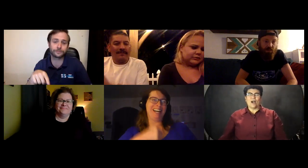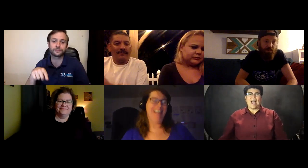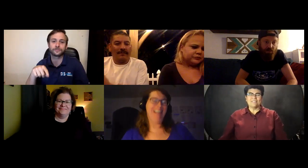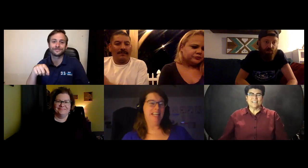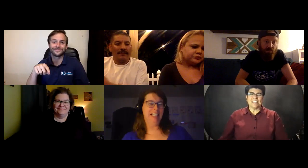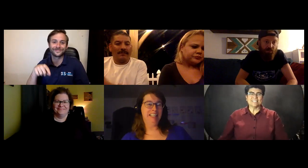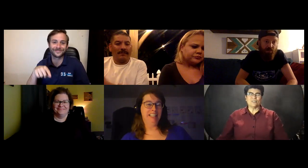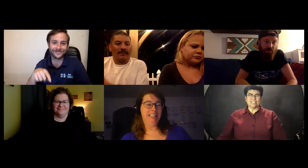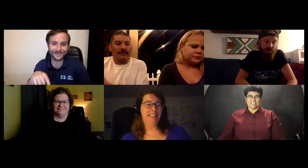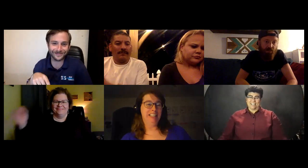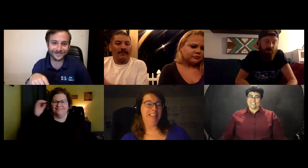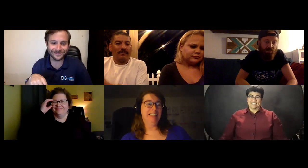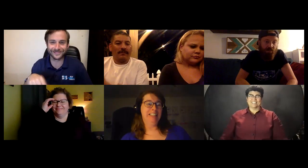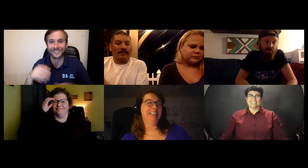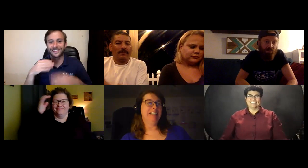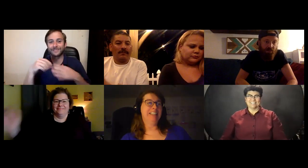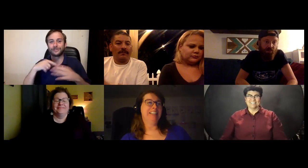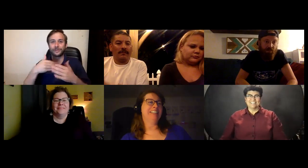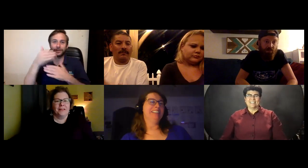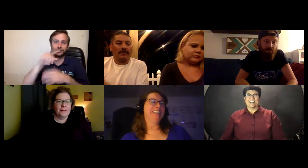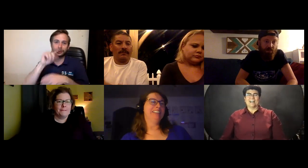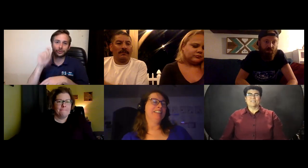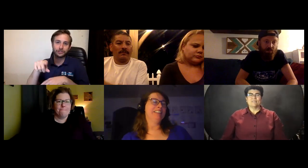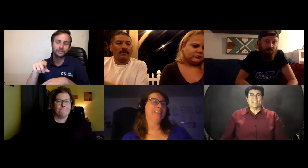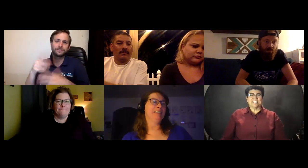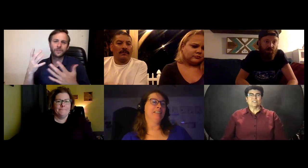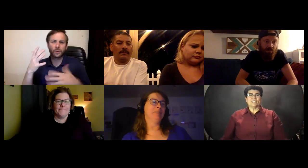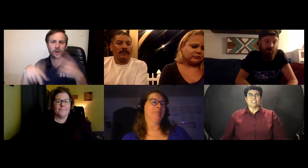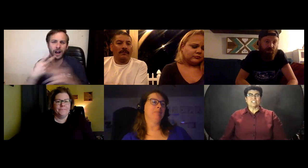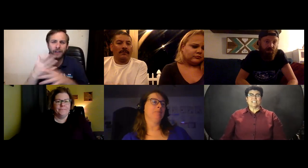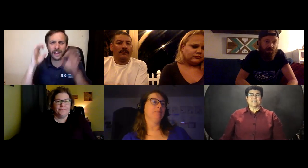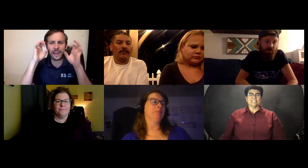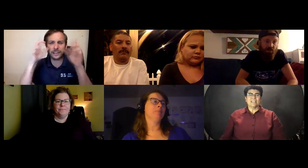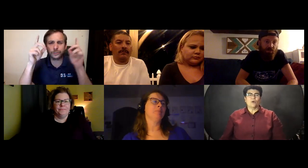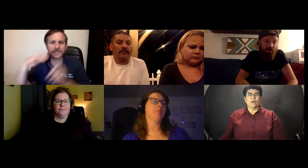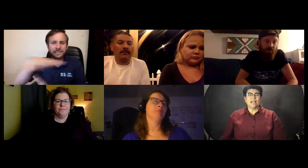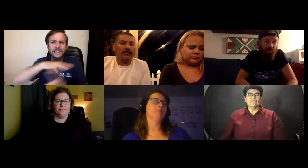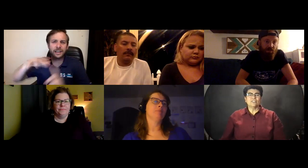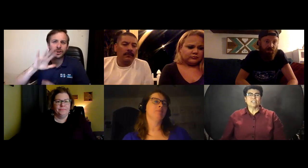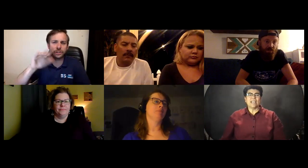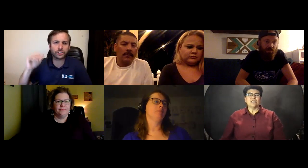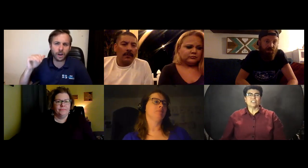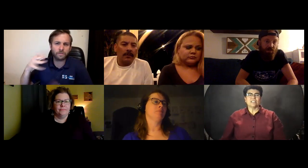i have a next question yes my next question is what kind of